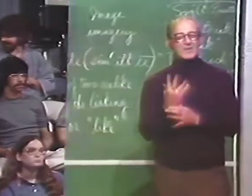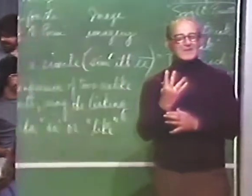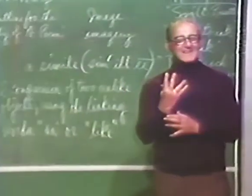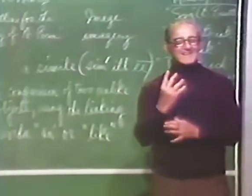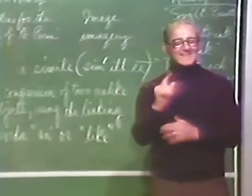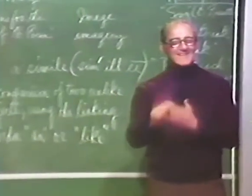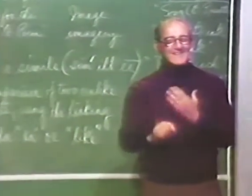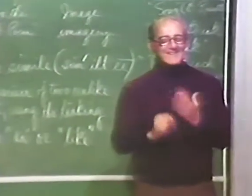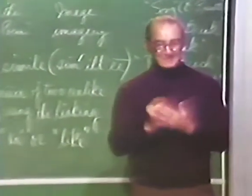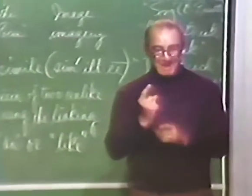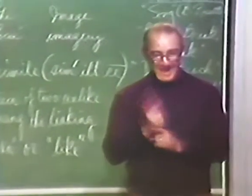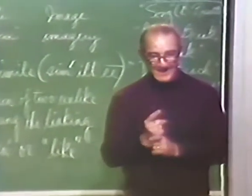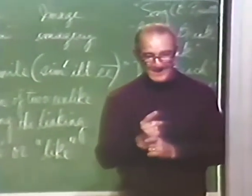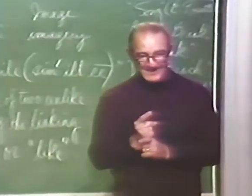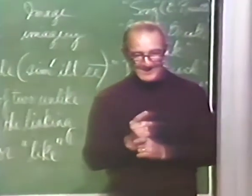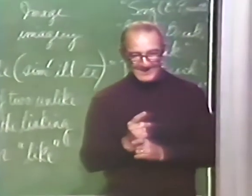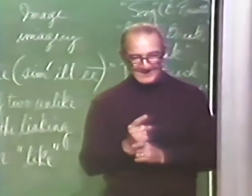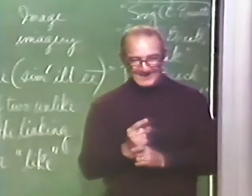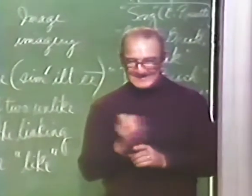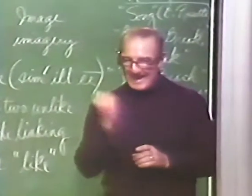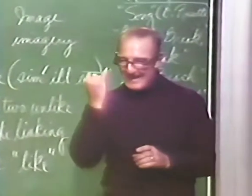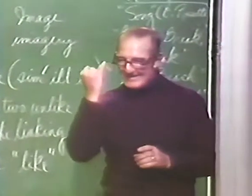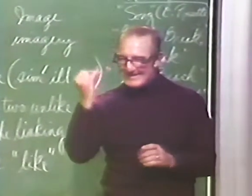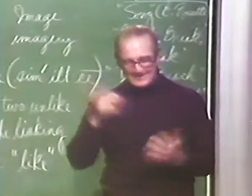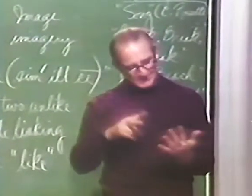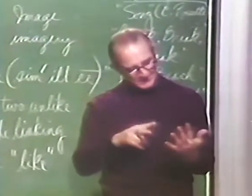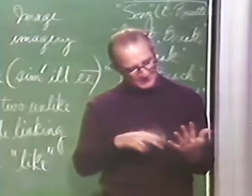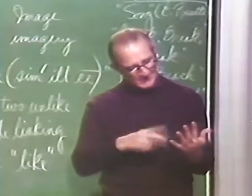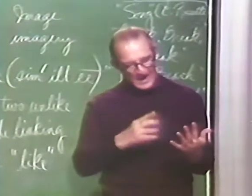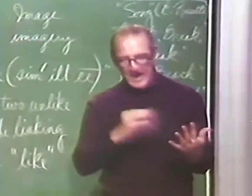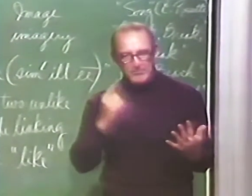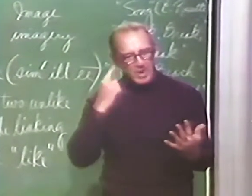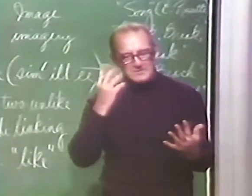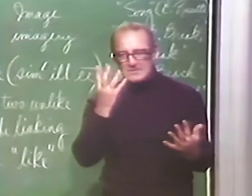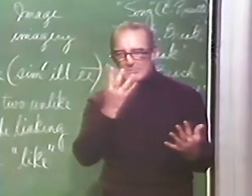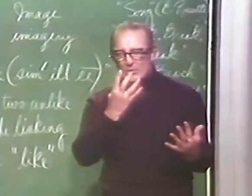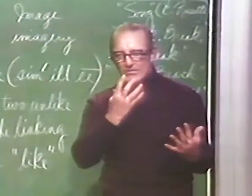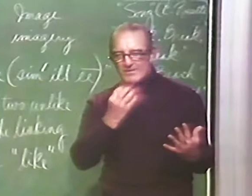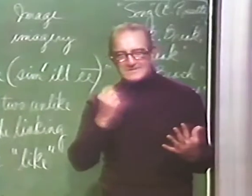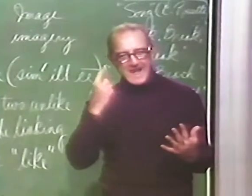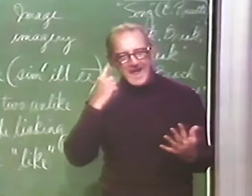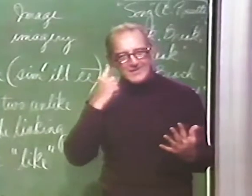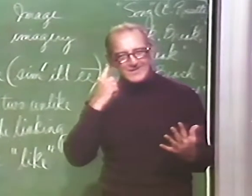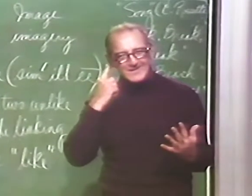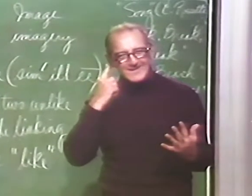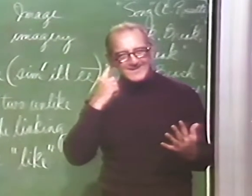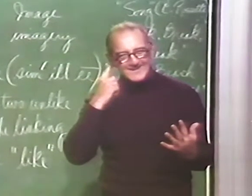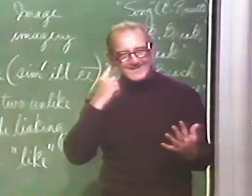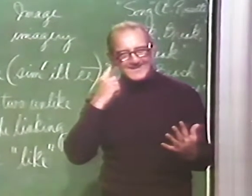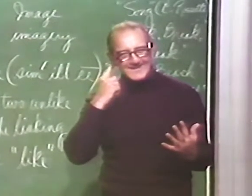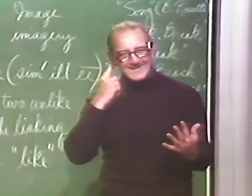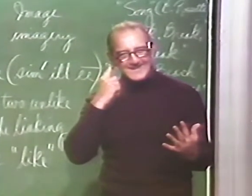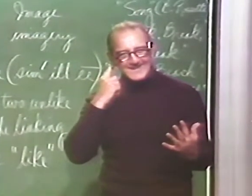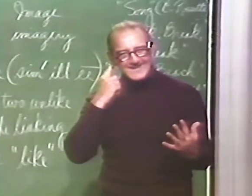IN THE SPRING. RIGHT? THAT'S THE IDEA. AND PERHAPS THE BEAUTIFUL SOUNDS.